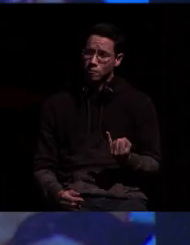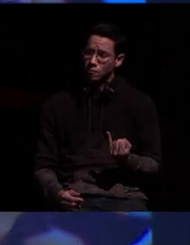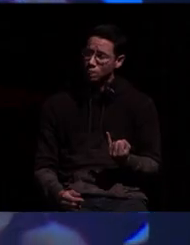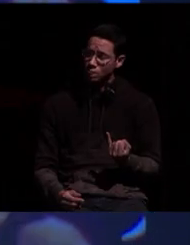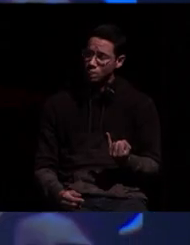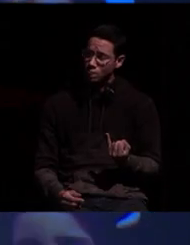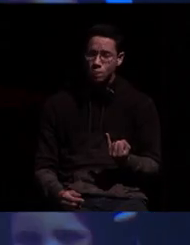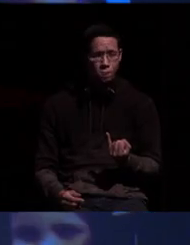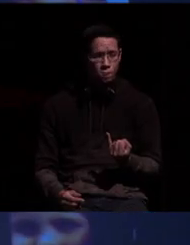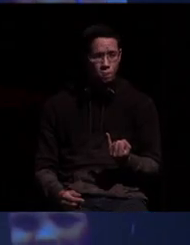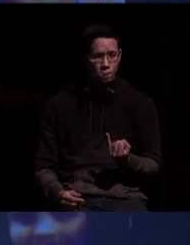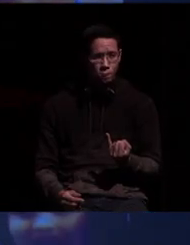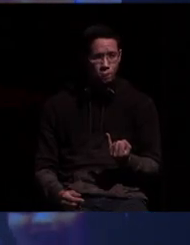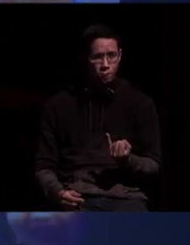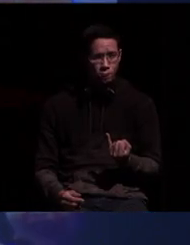and apparently heterosexual.